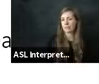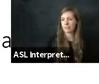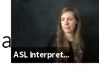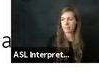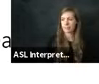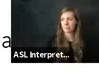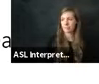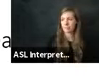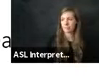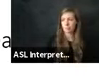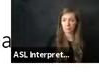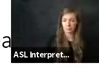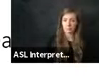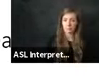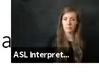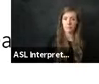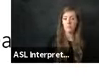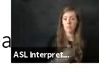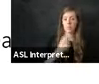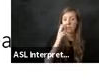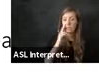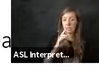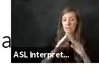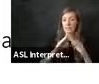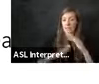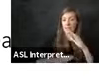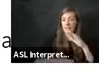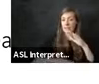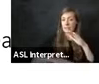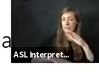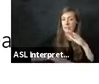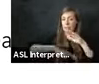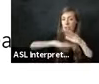You can see here the peak that we experienced in the county as a